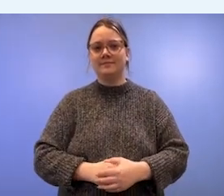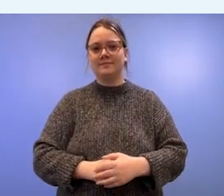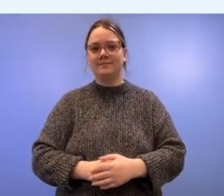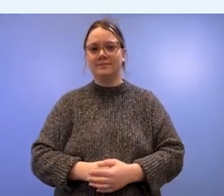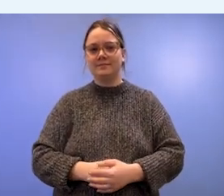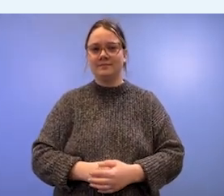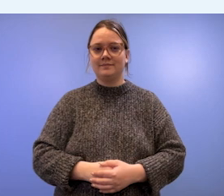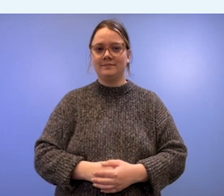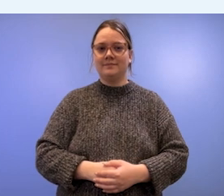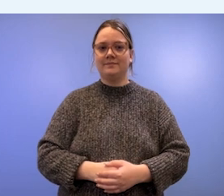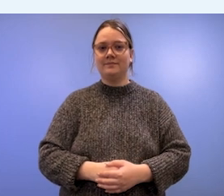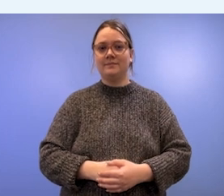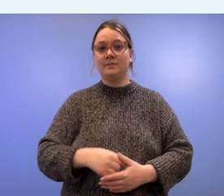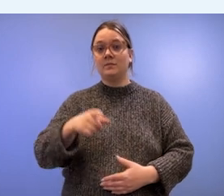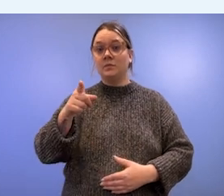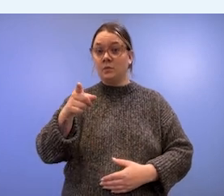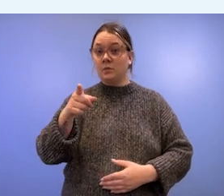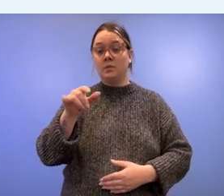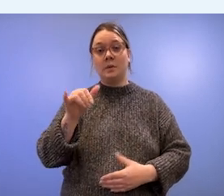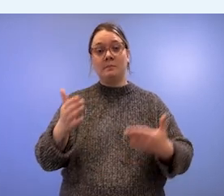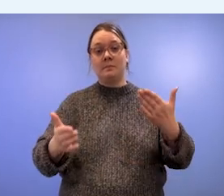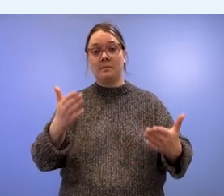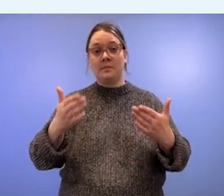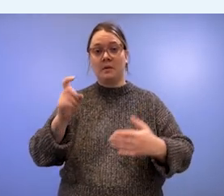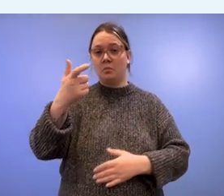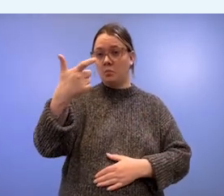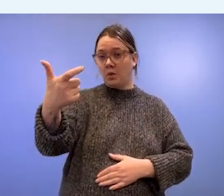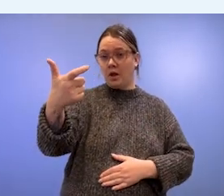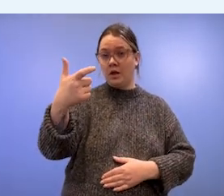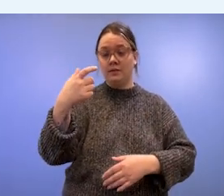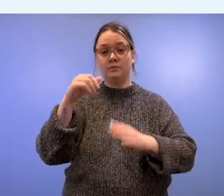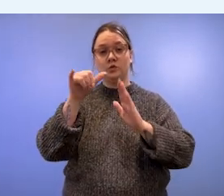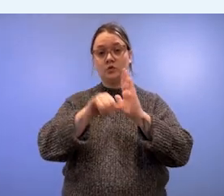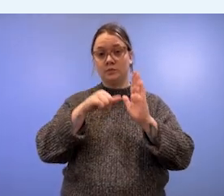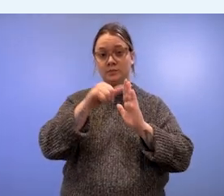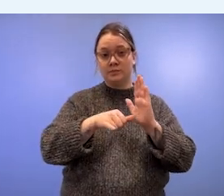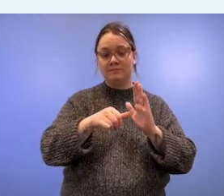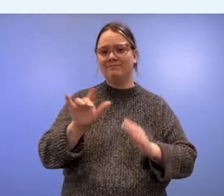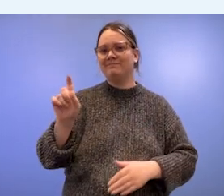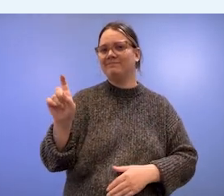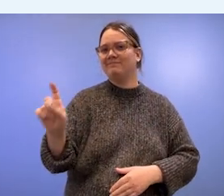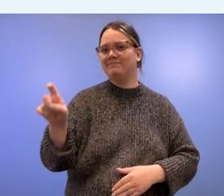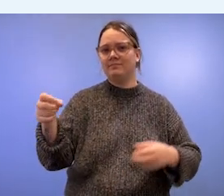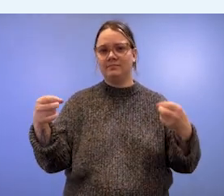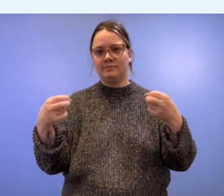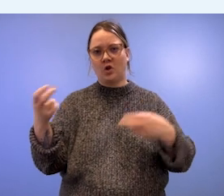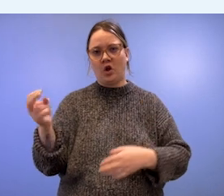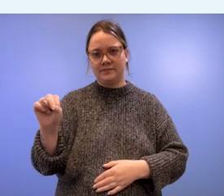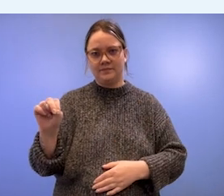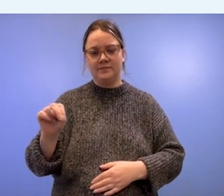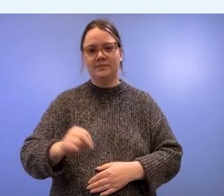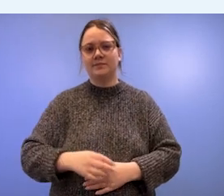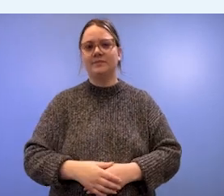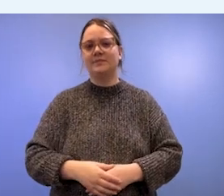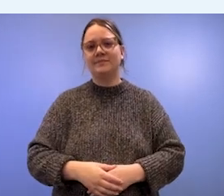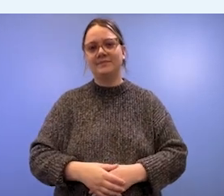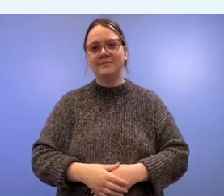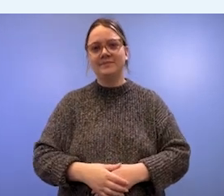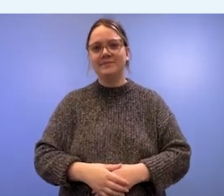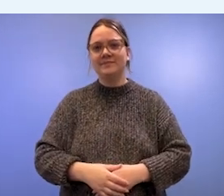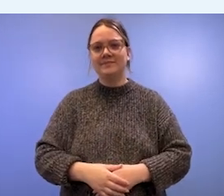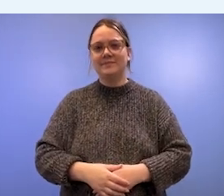video. And you may need to watch the video in Youtube to enable closed captions.